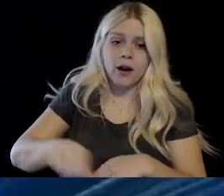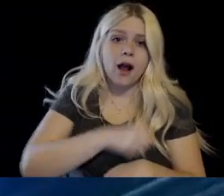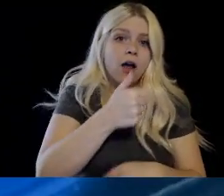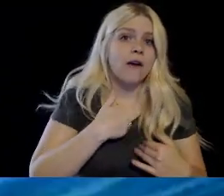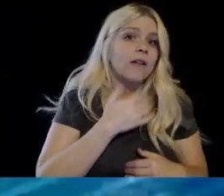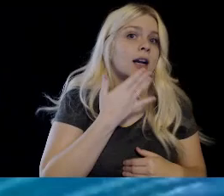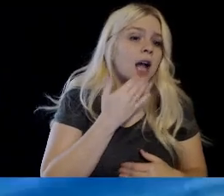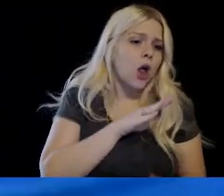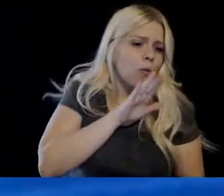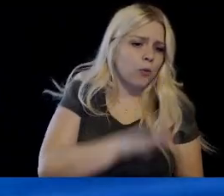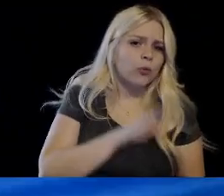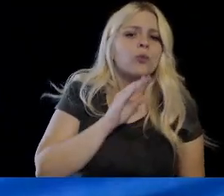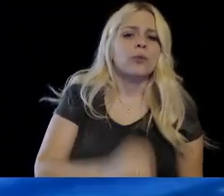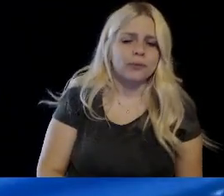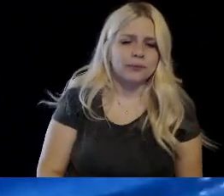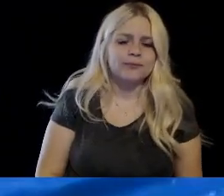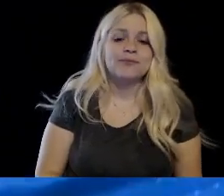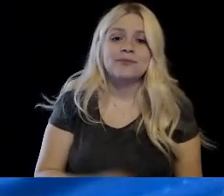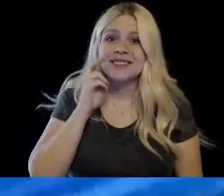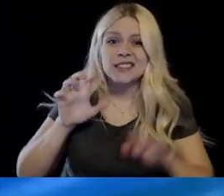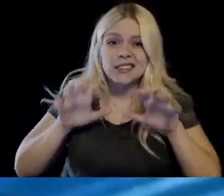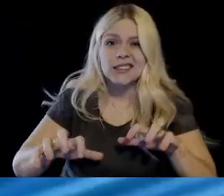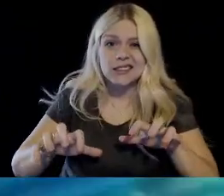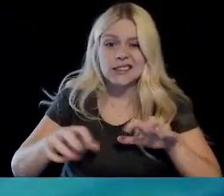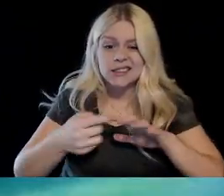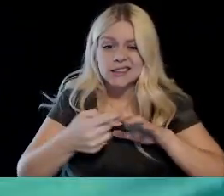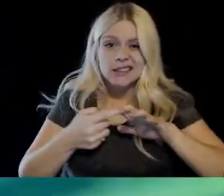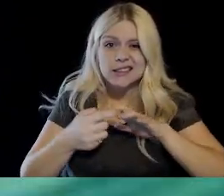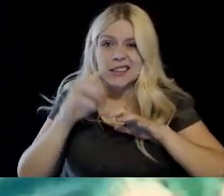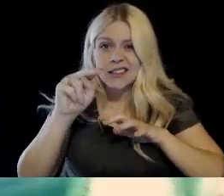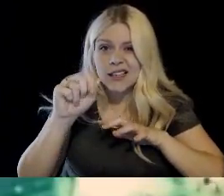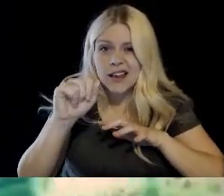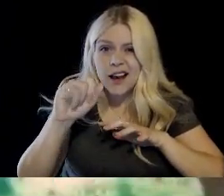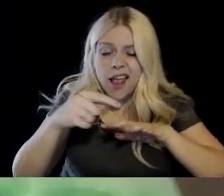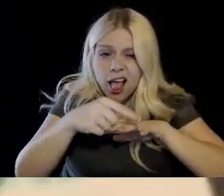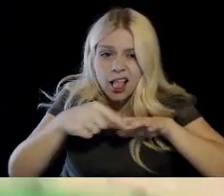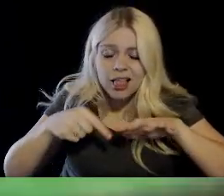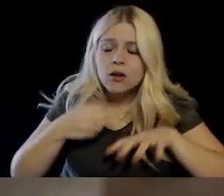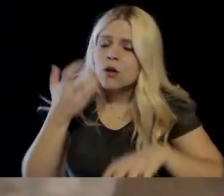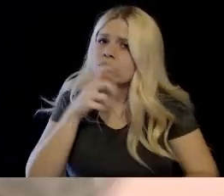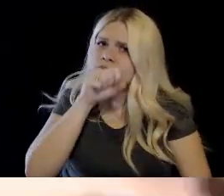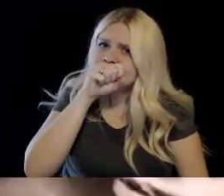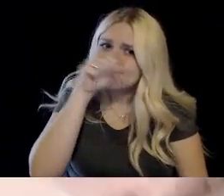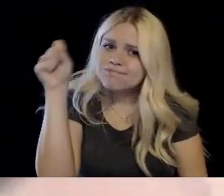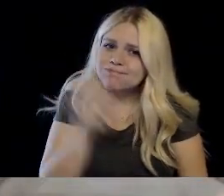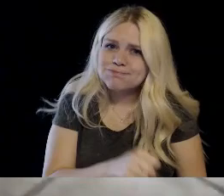Erica: Oh my goodness! Do you guys see that? Oh, I love that! Joanne: Okay, so we're going to remove some more of these.